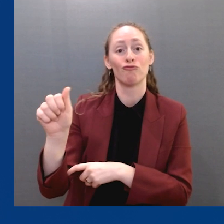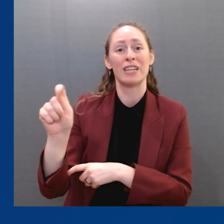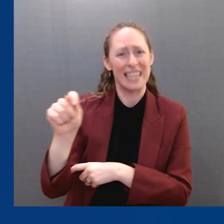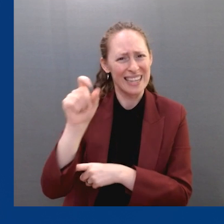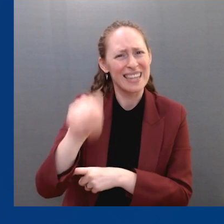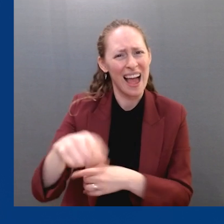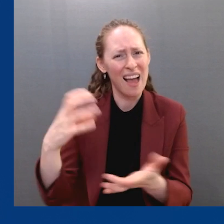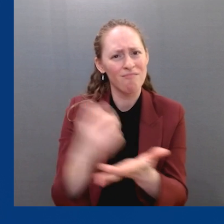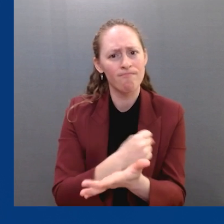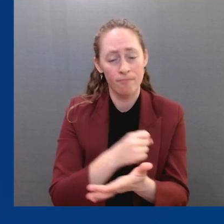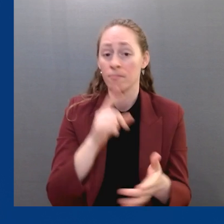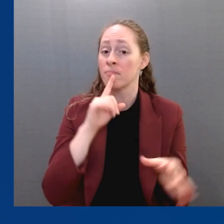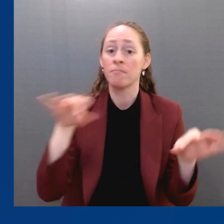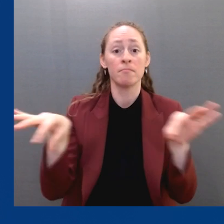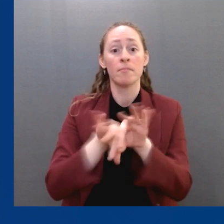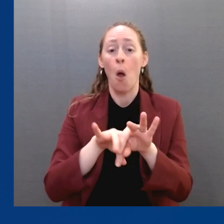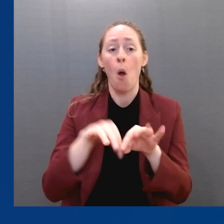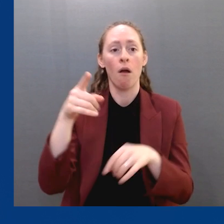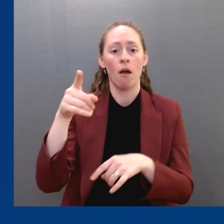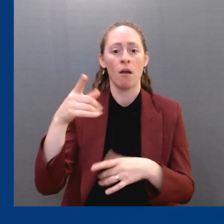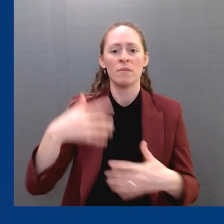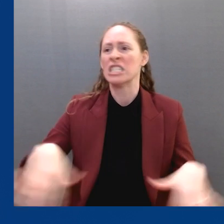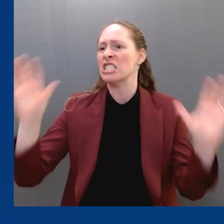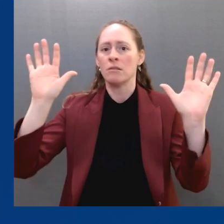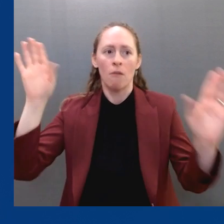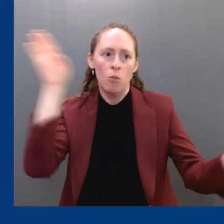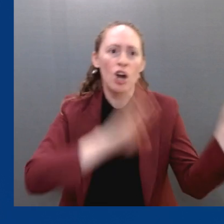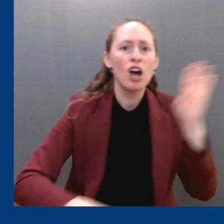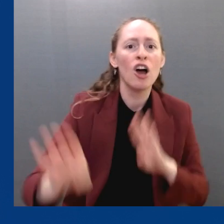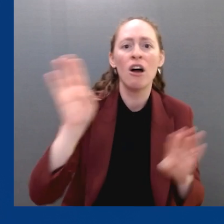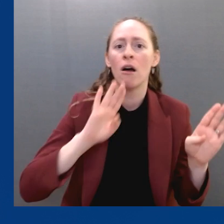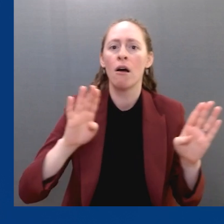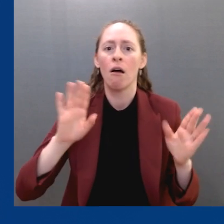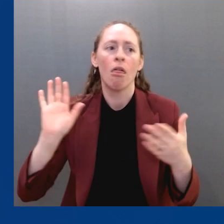We don't let it disrupt our lives, but we take it seriously enough